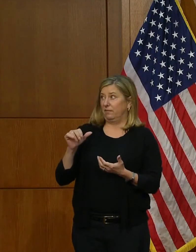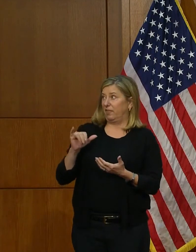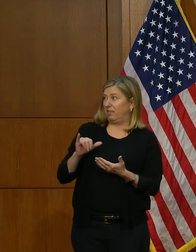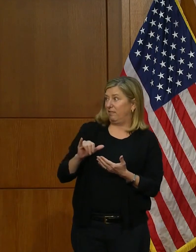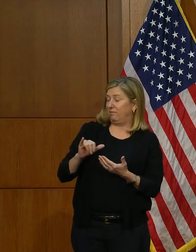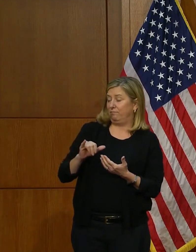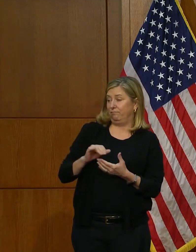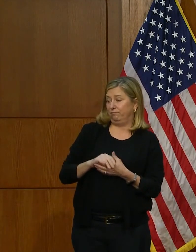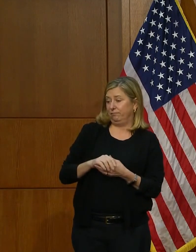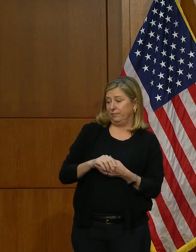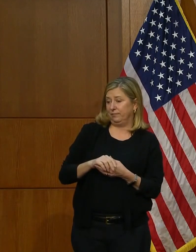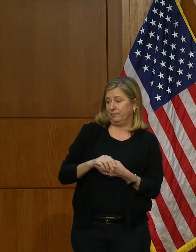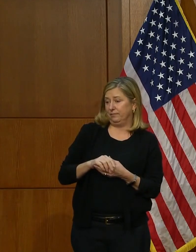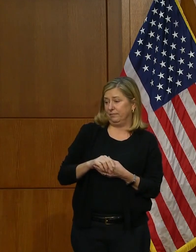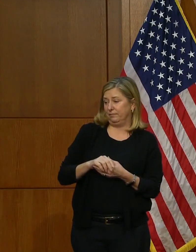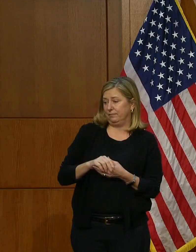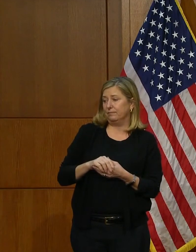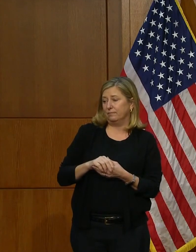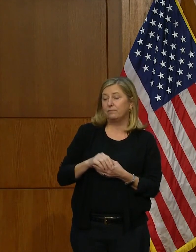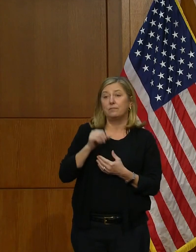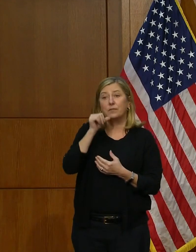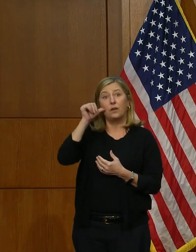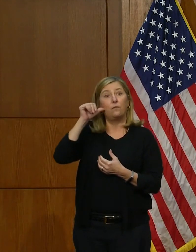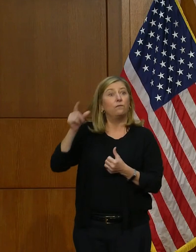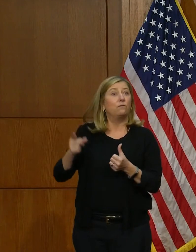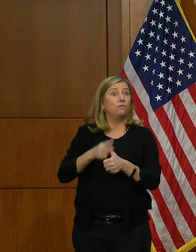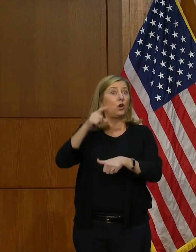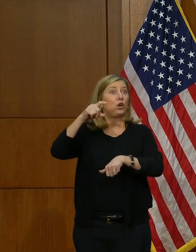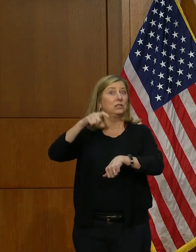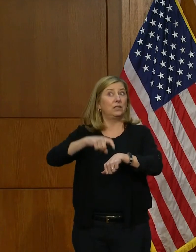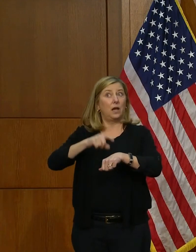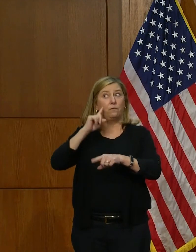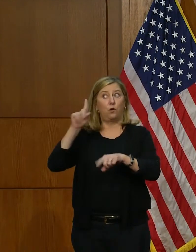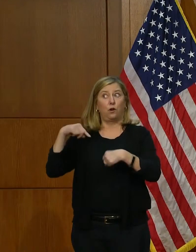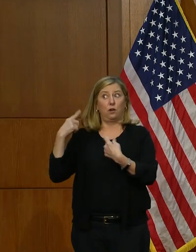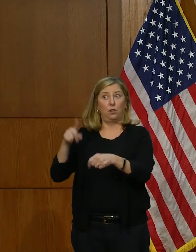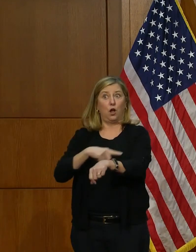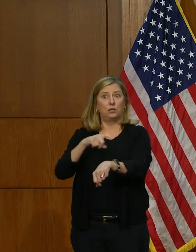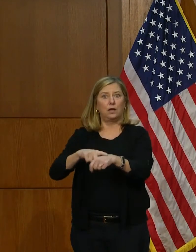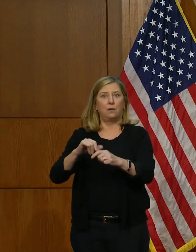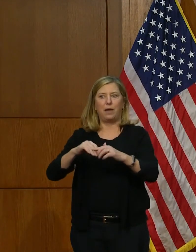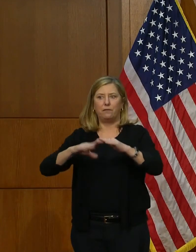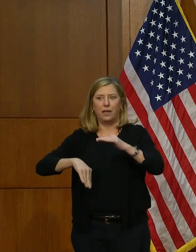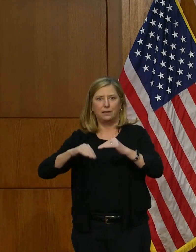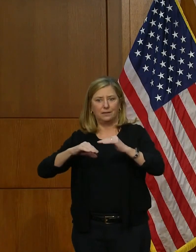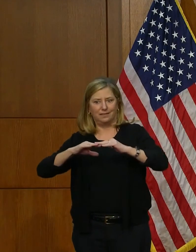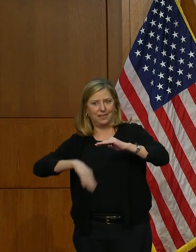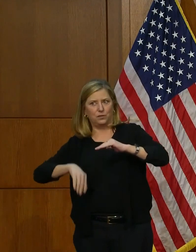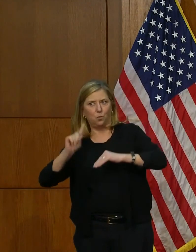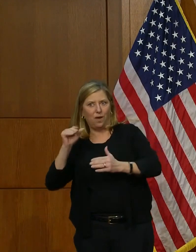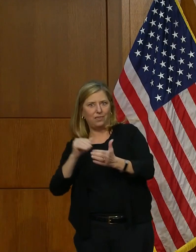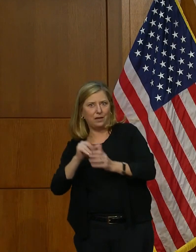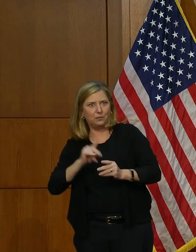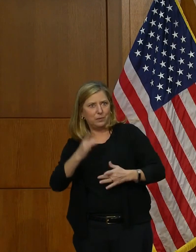WE YOU KNOW. YESTERDAY WAS THE FIRST DAY AND MANY WEEKS THAT